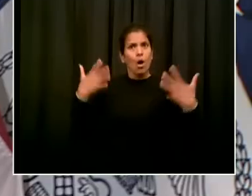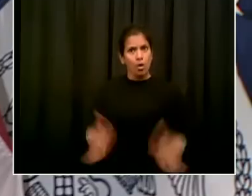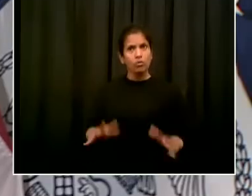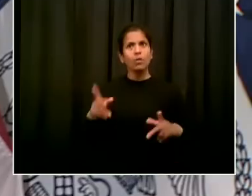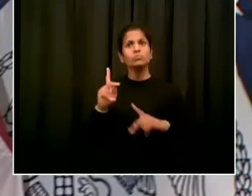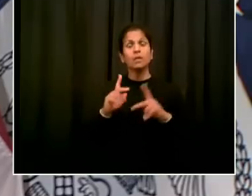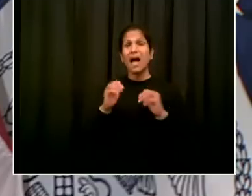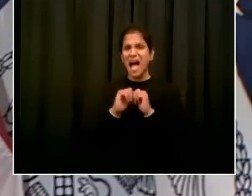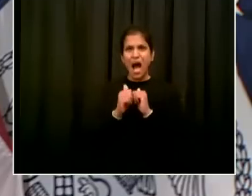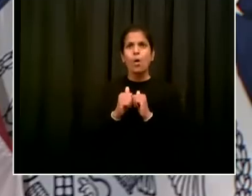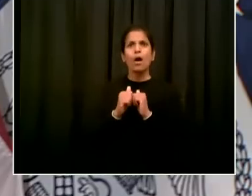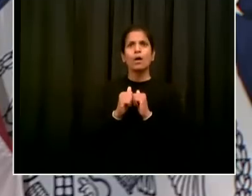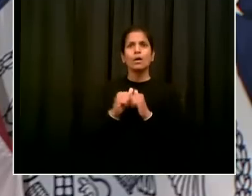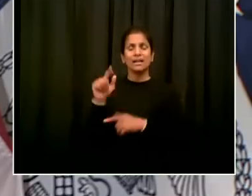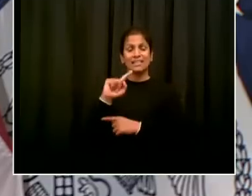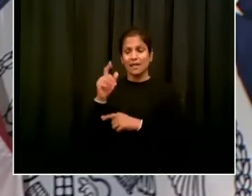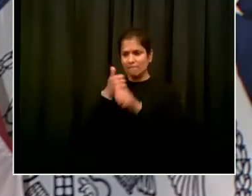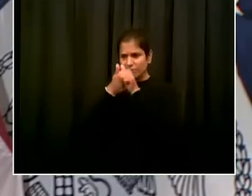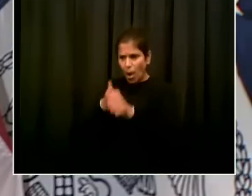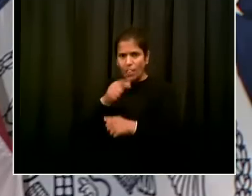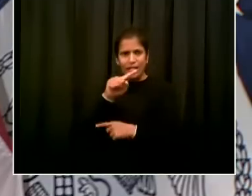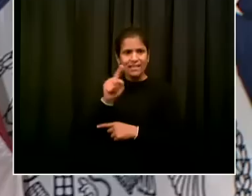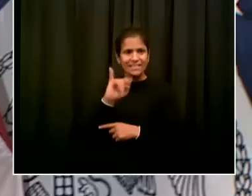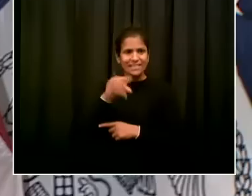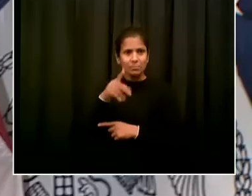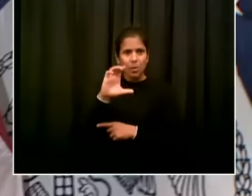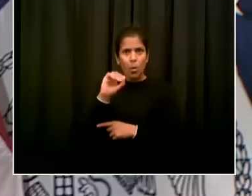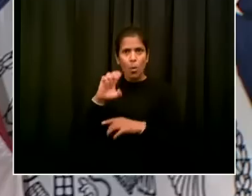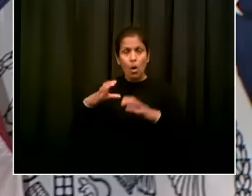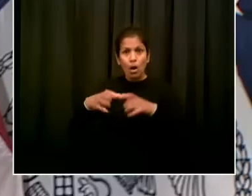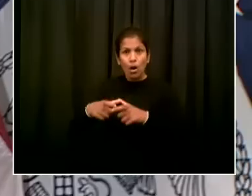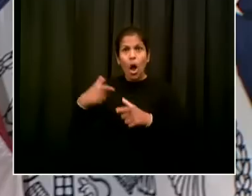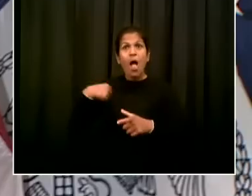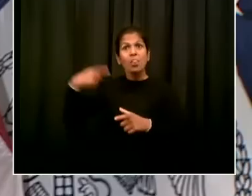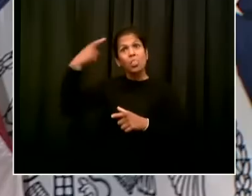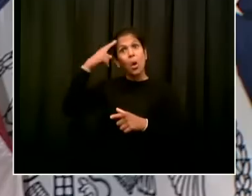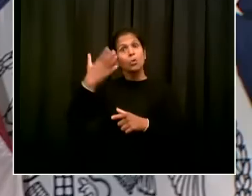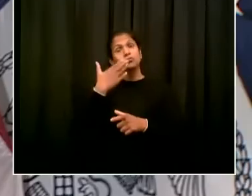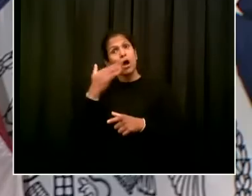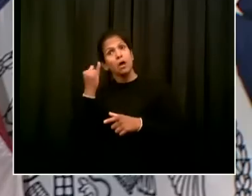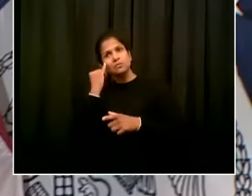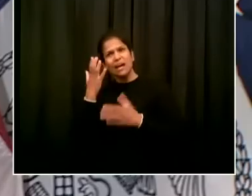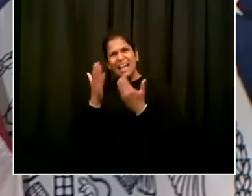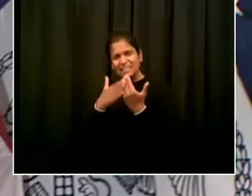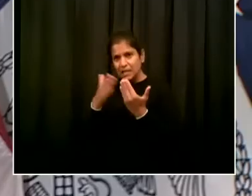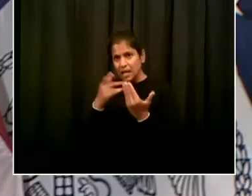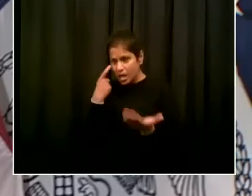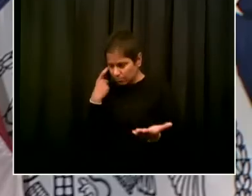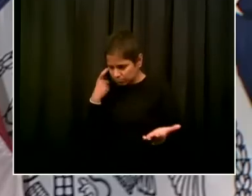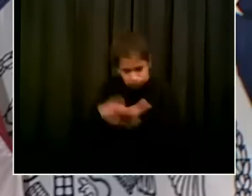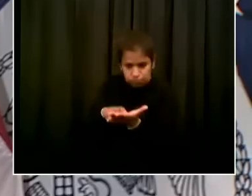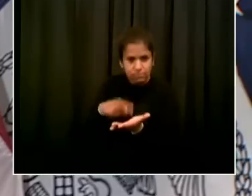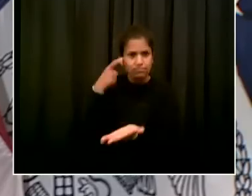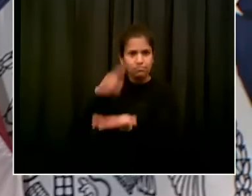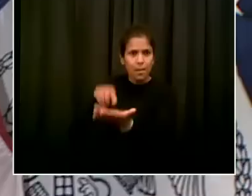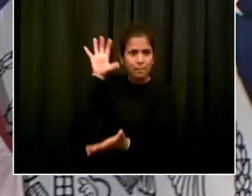EMERGENCY, THE SAKE IS TO MAKE THE ULTIMATE DEDEOCISIN N HATT T THEY FELT THE COLOR-CODED ZONES WERE MORE EFFECTIVE AND